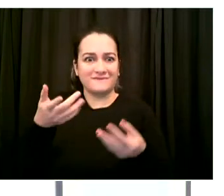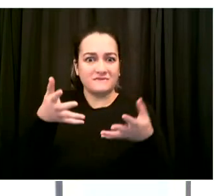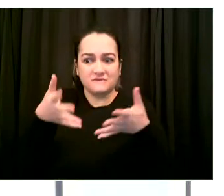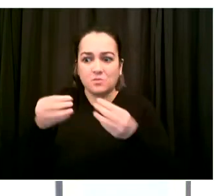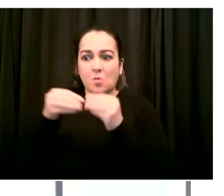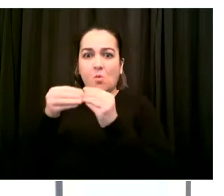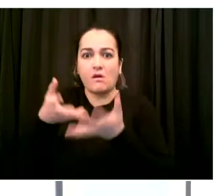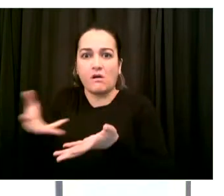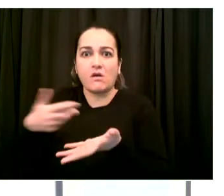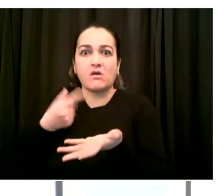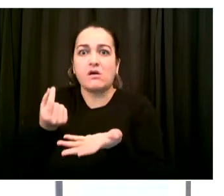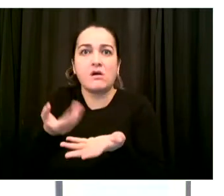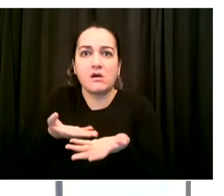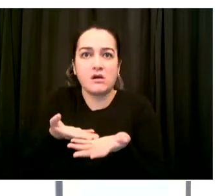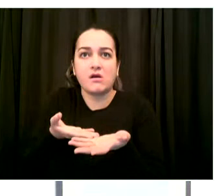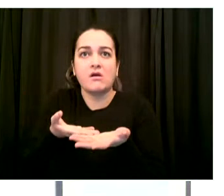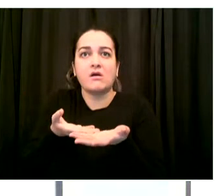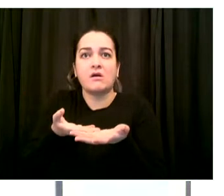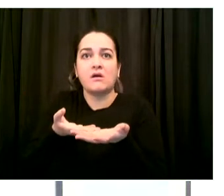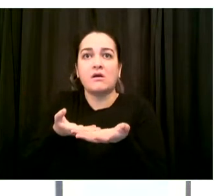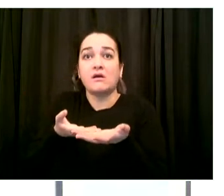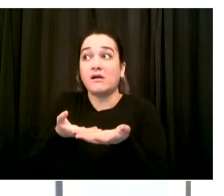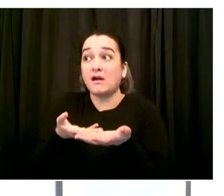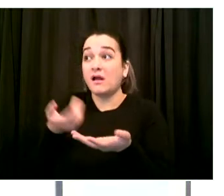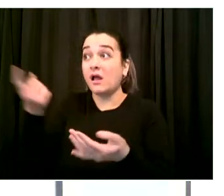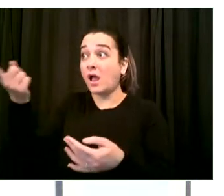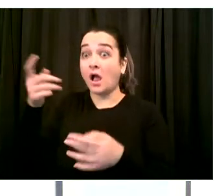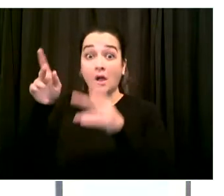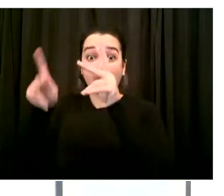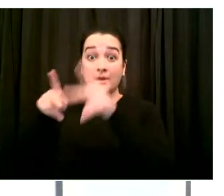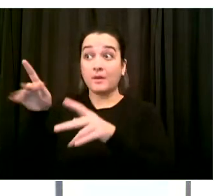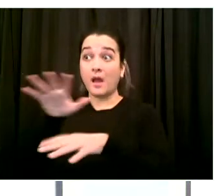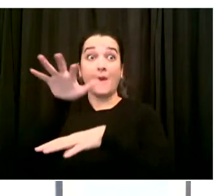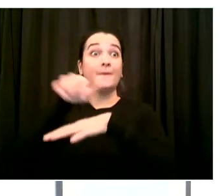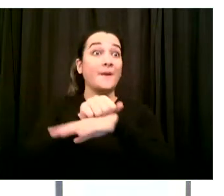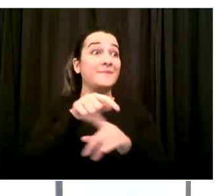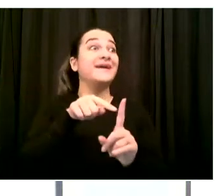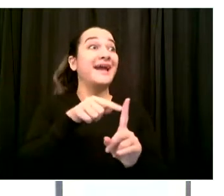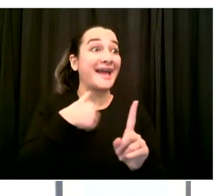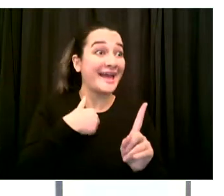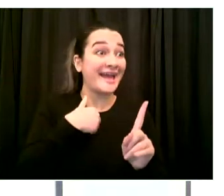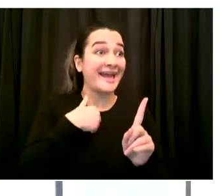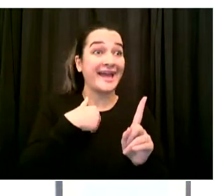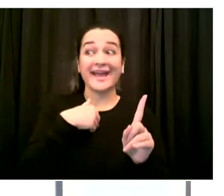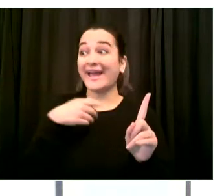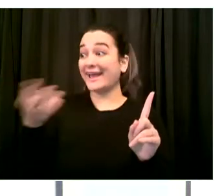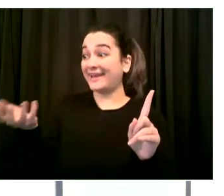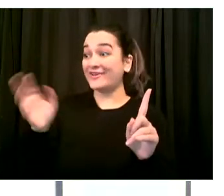WHEN SOMEONE DOESN'T SHOW UP FOR THEIR APPOINTMENT AND THE NUMBER THREE, AT THE END OF THE DAY, WHEN THERE ARE